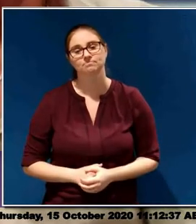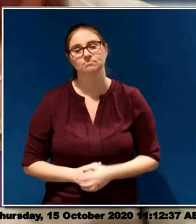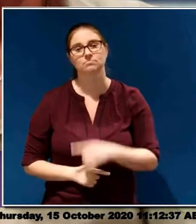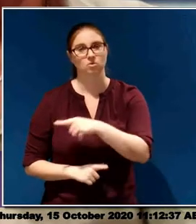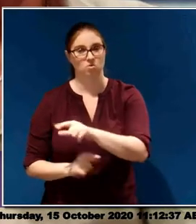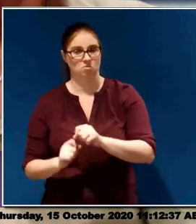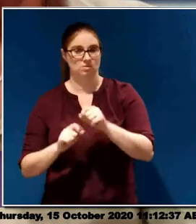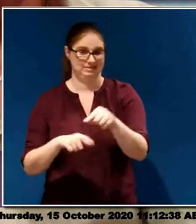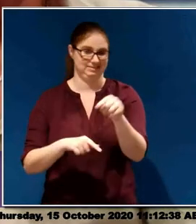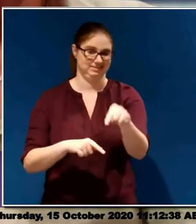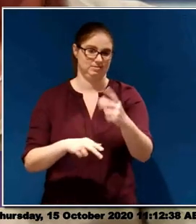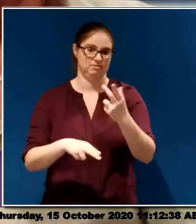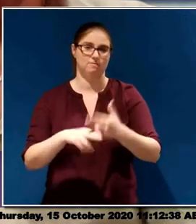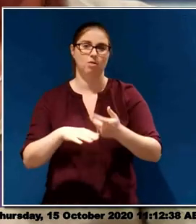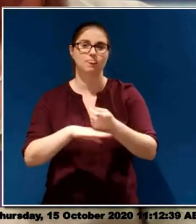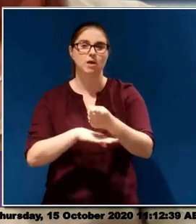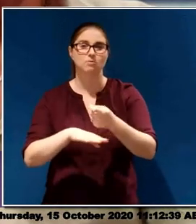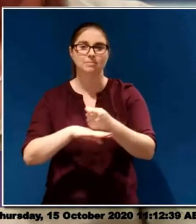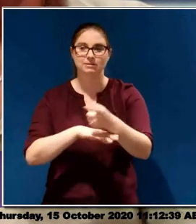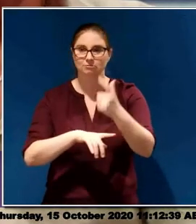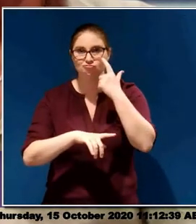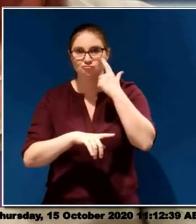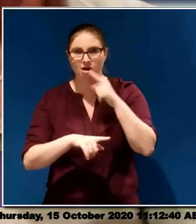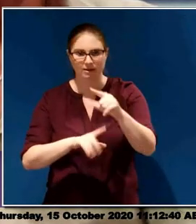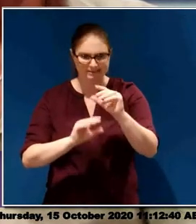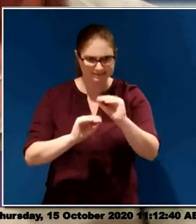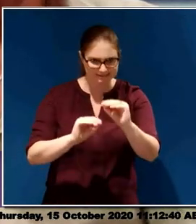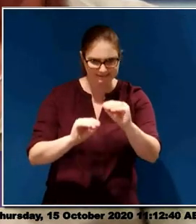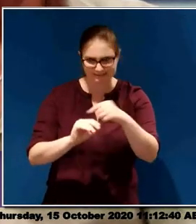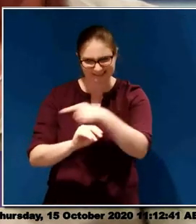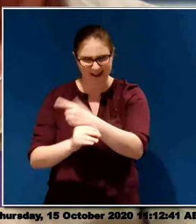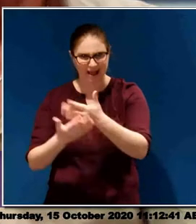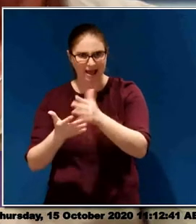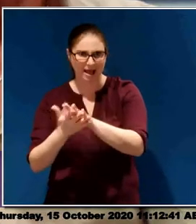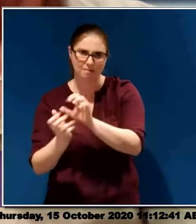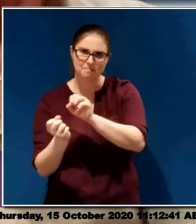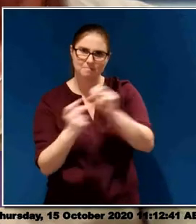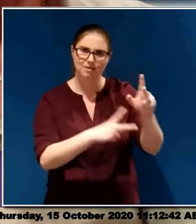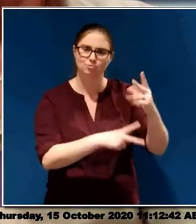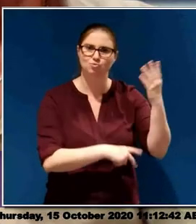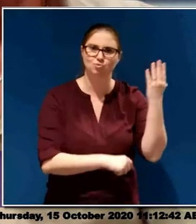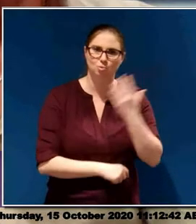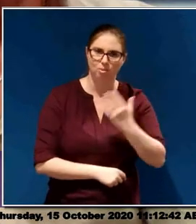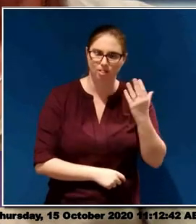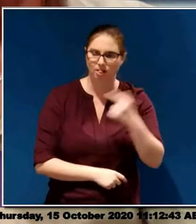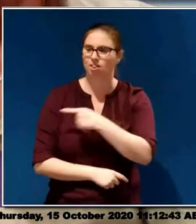back into school. He went as a day patient. So four days a week.